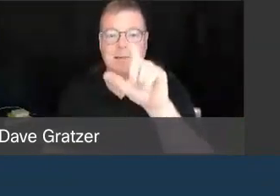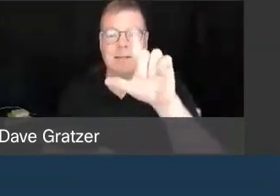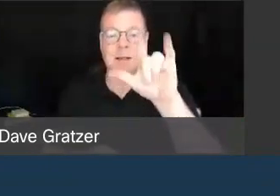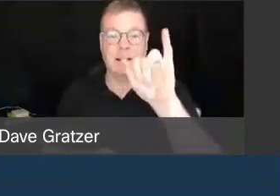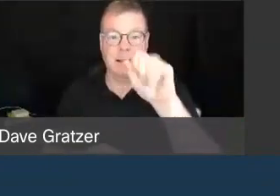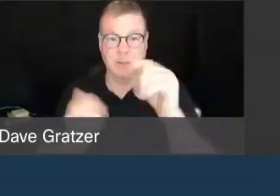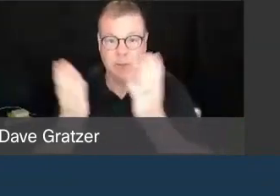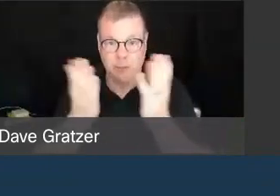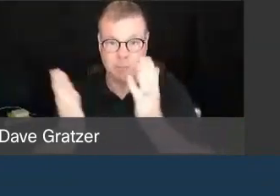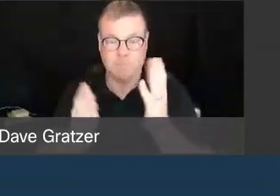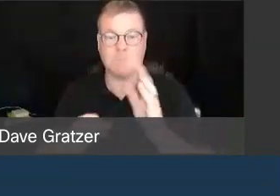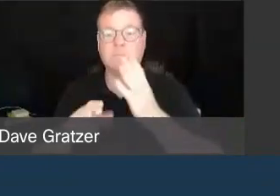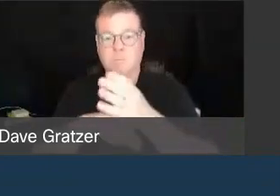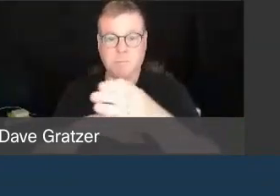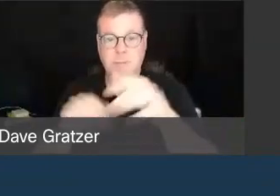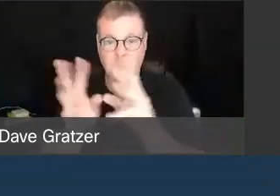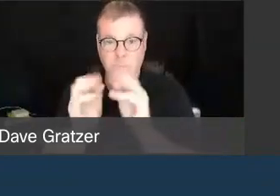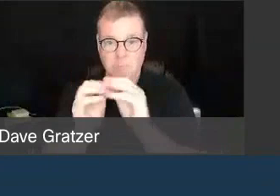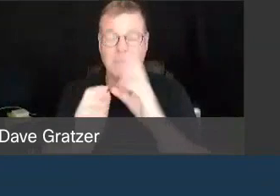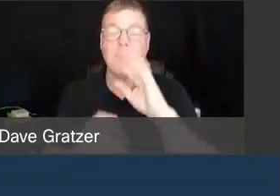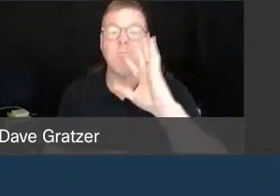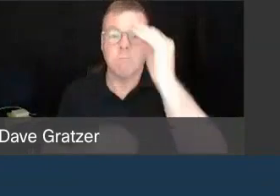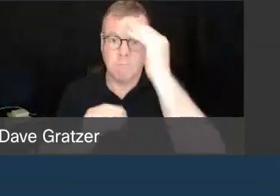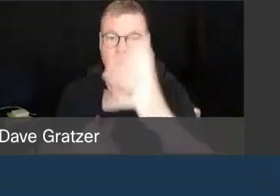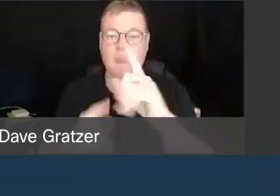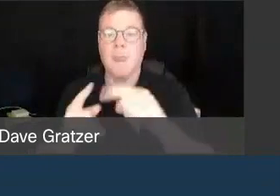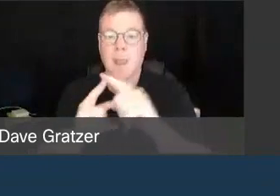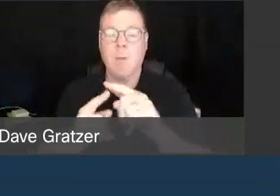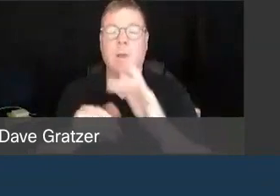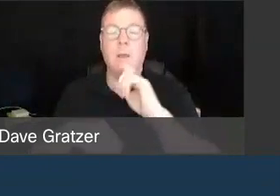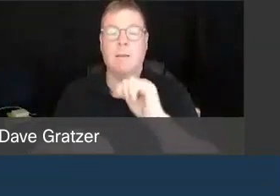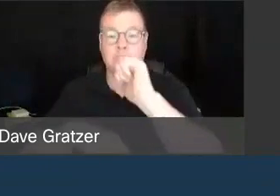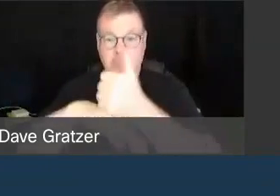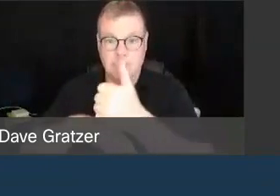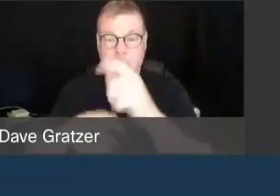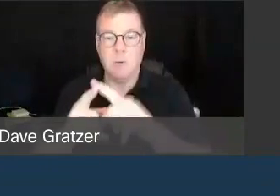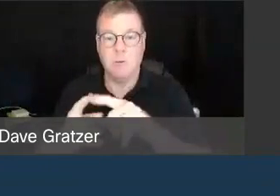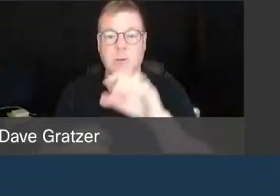Webinar, we will also notify you when the Webinar recording is posted to SAMHSA's YouTube channel,